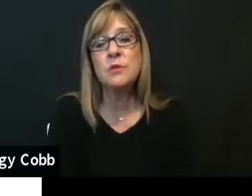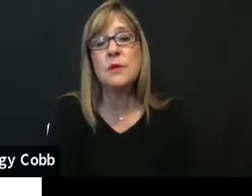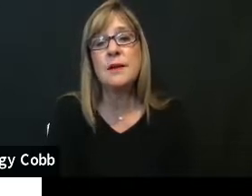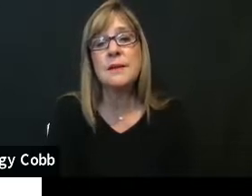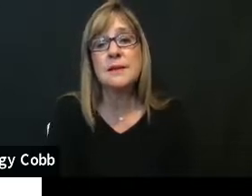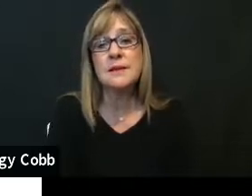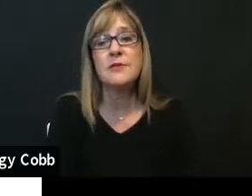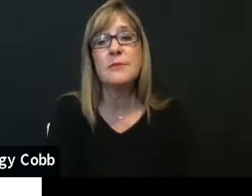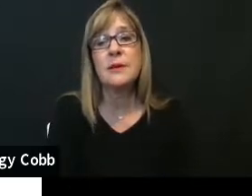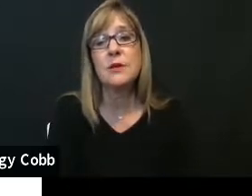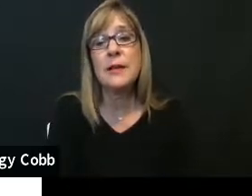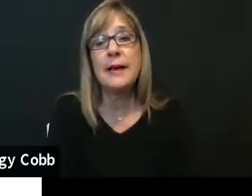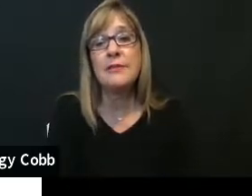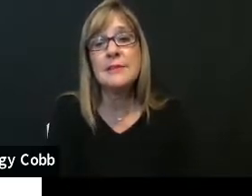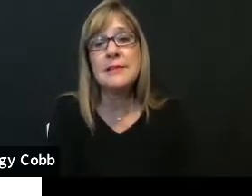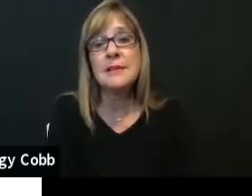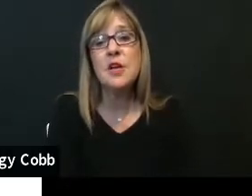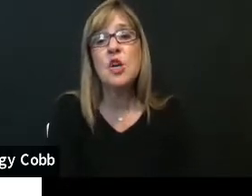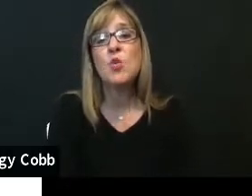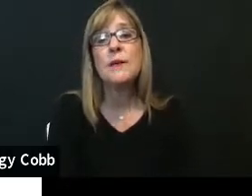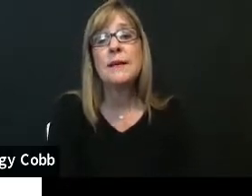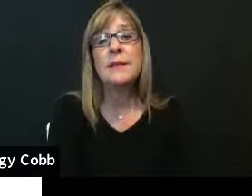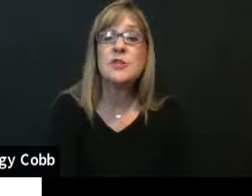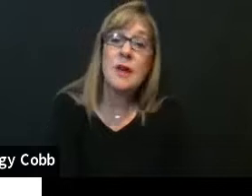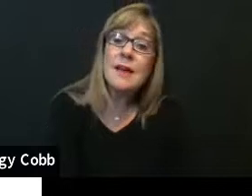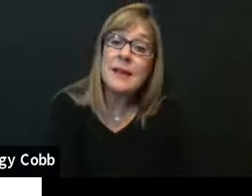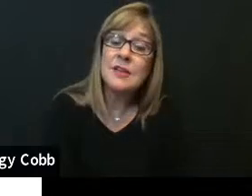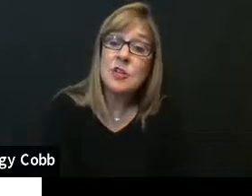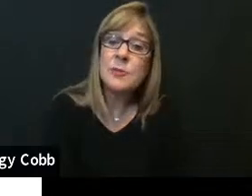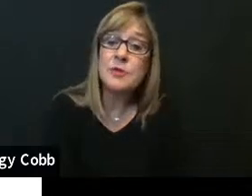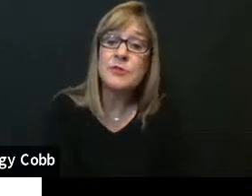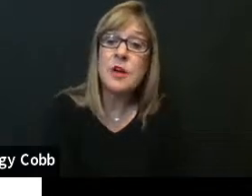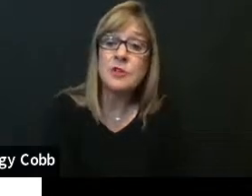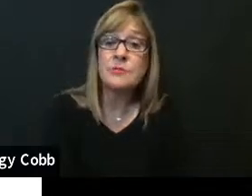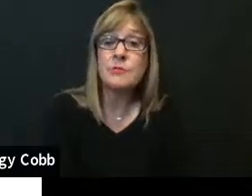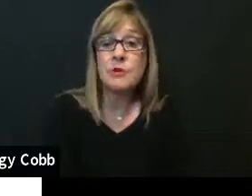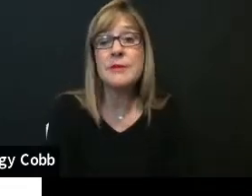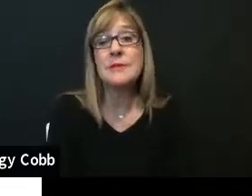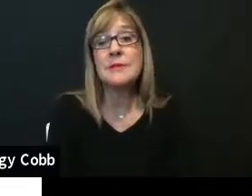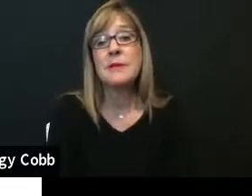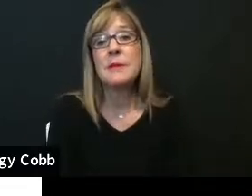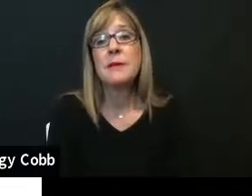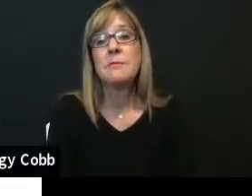would contact us for medical advocacy related to not getting interpreters for doctor's appointments,